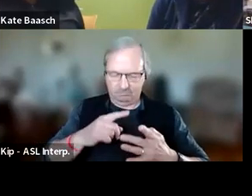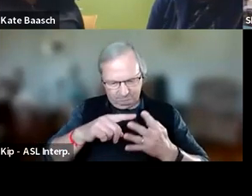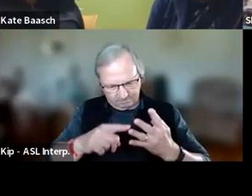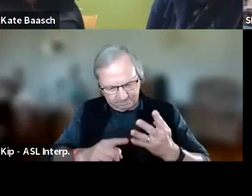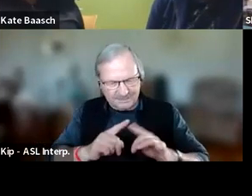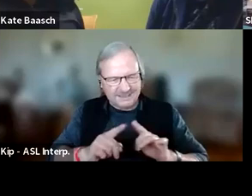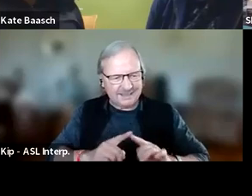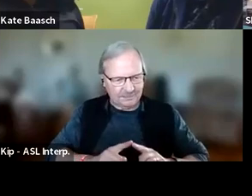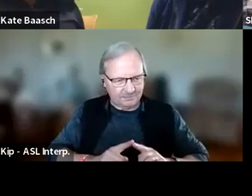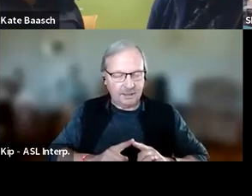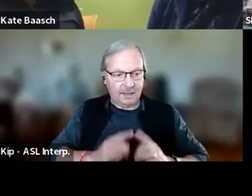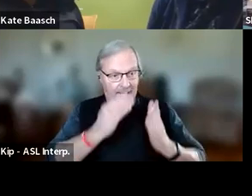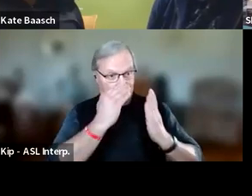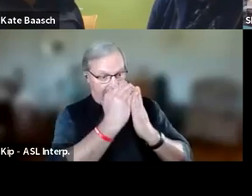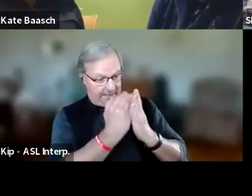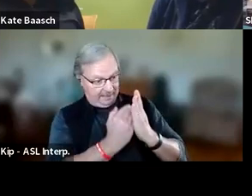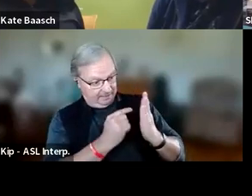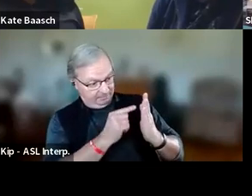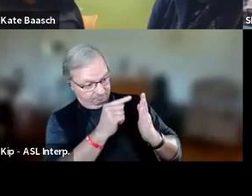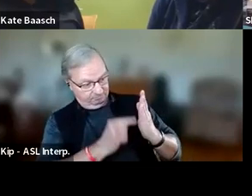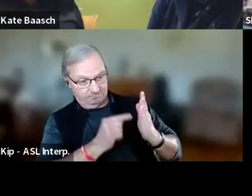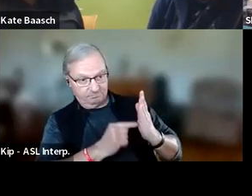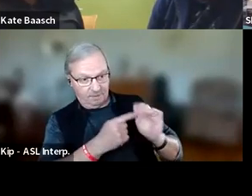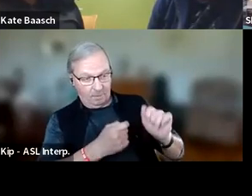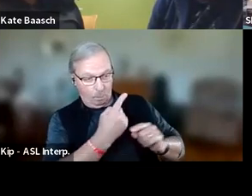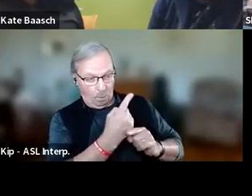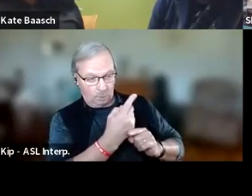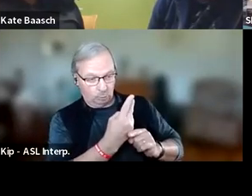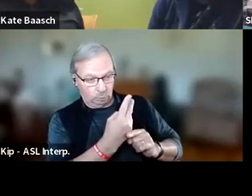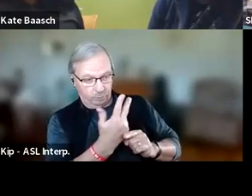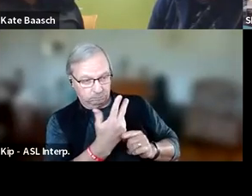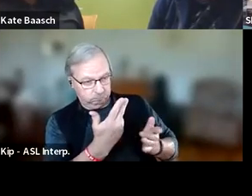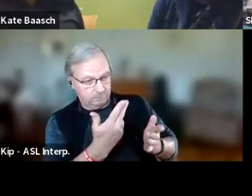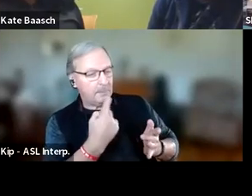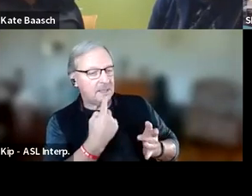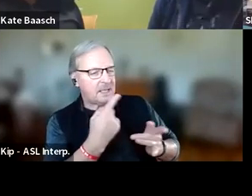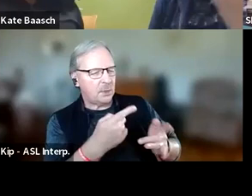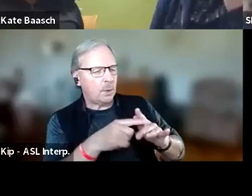that list of conditions went from one or two things that they may have mentioned in their initial claim